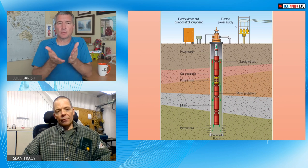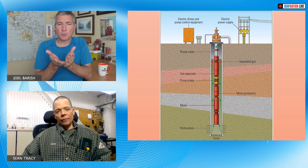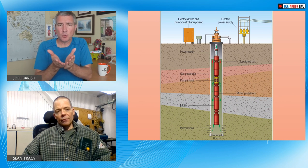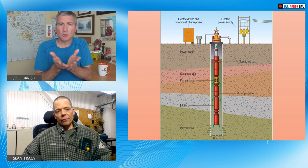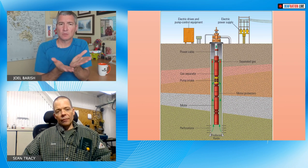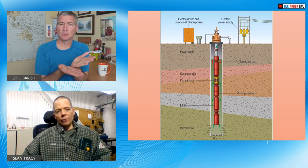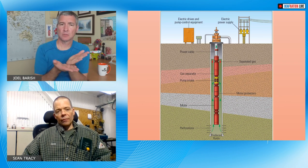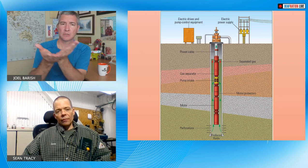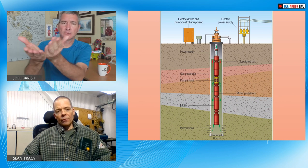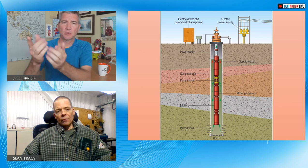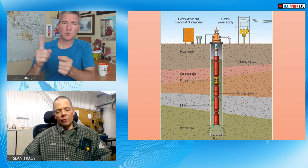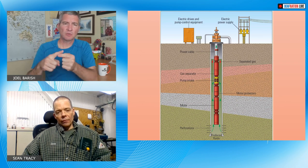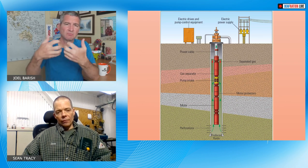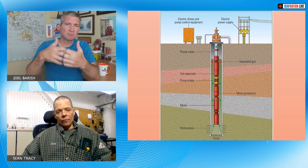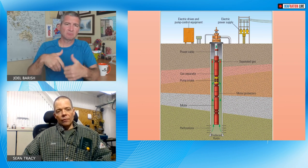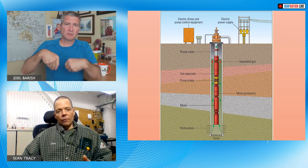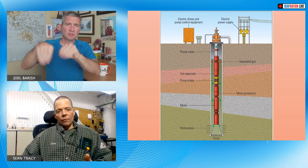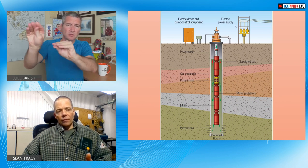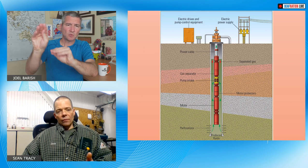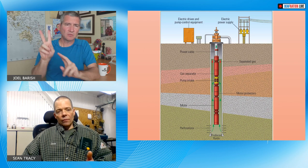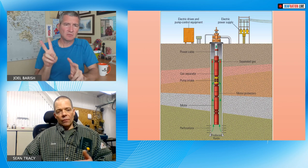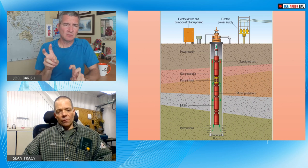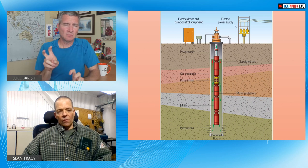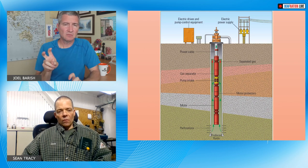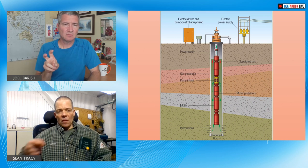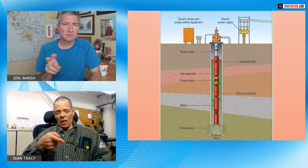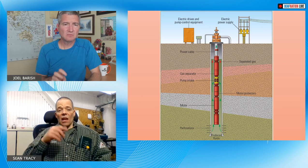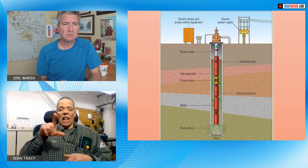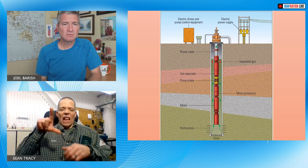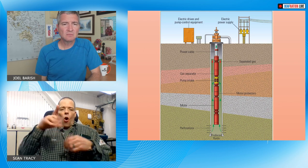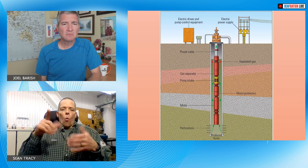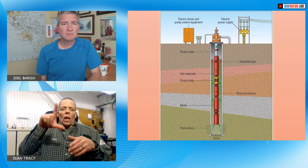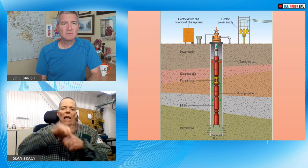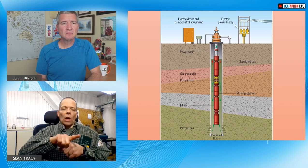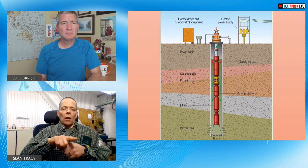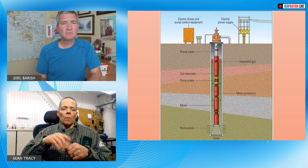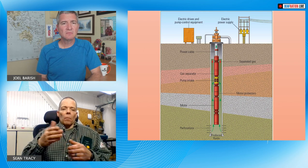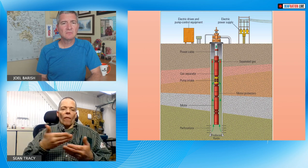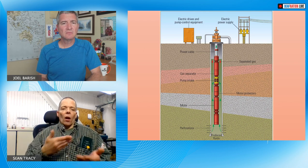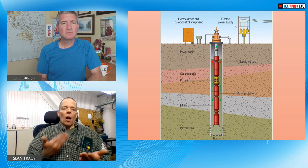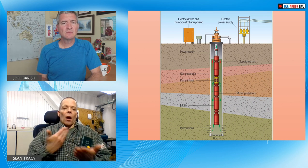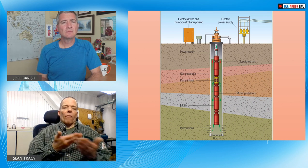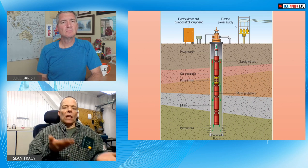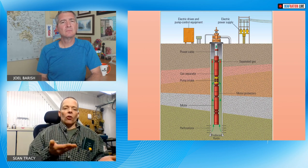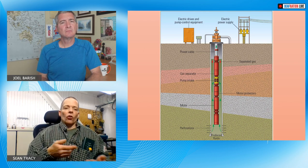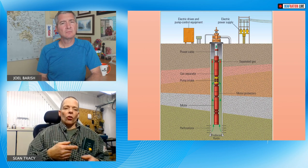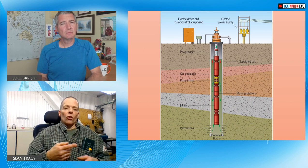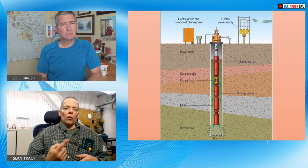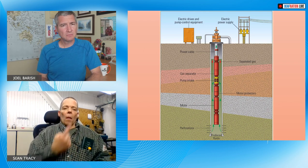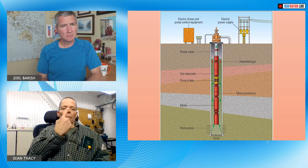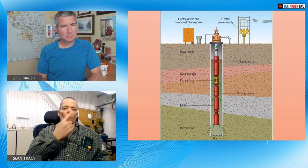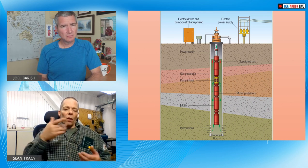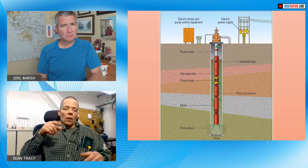which is then put on a boat and brought to shore to be sold. Right? It's already liquid before it makes it to the surface.